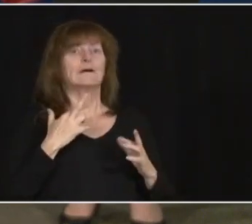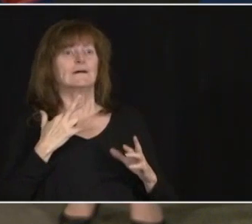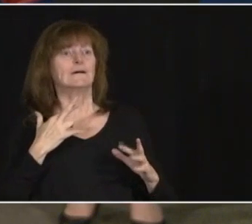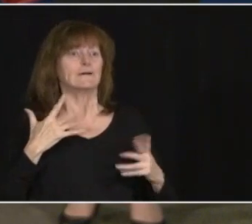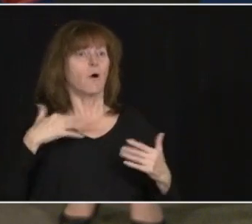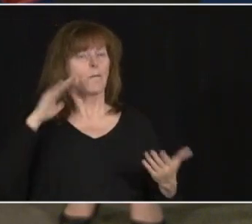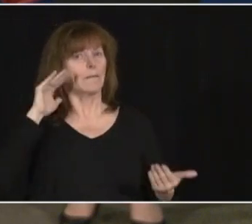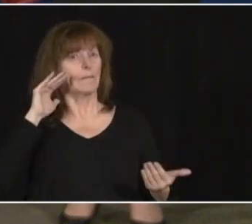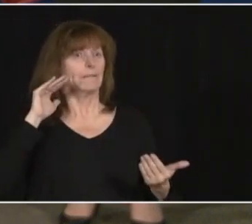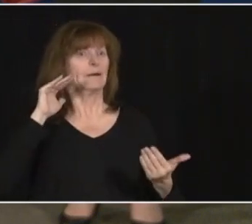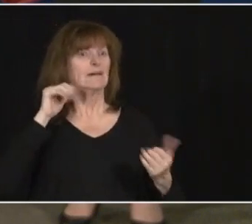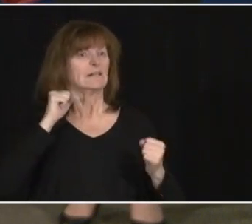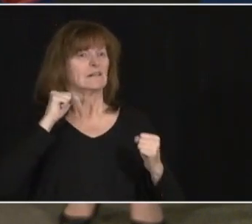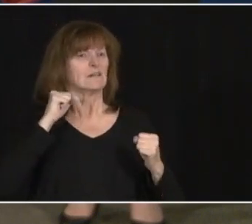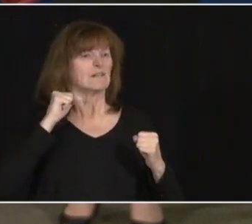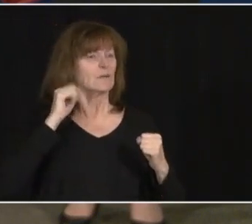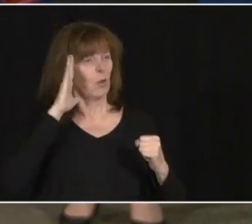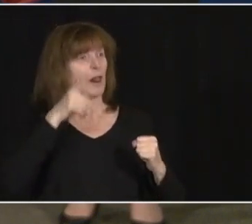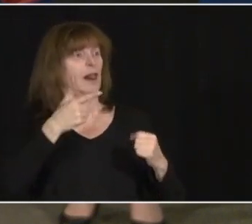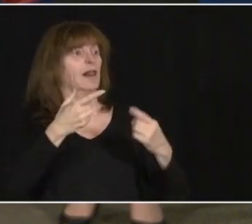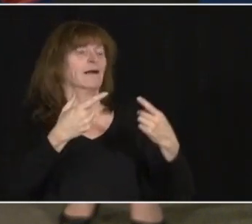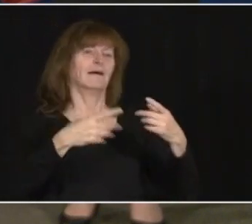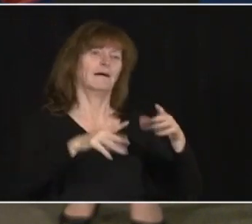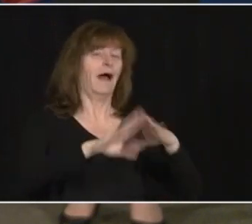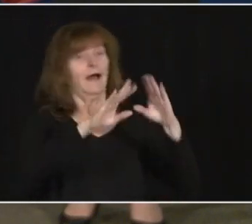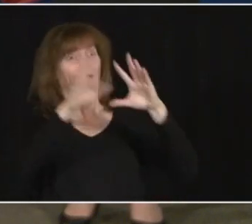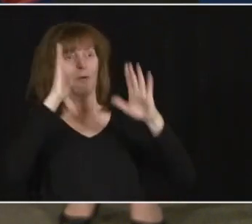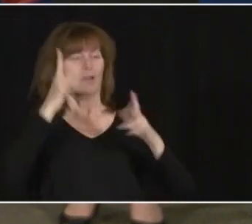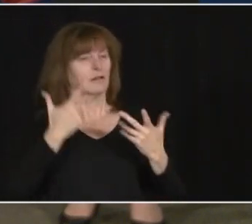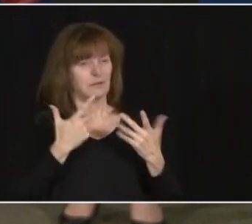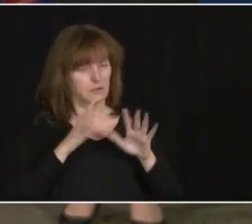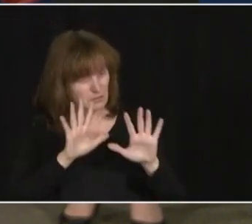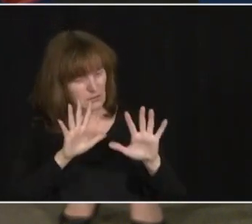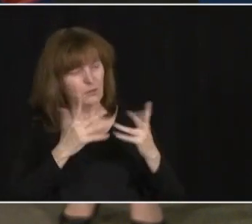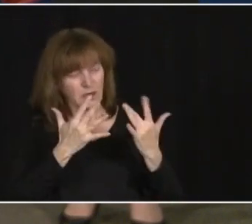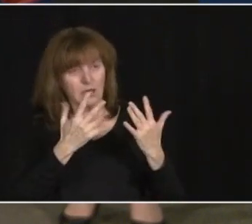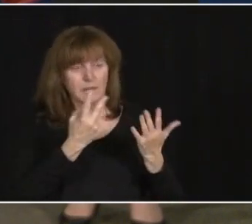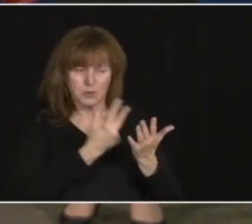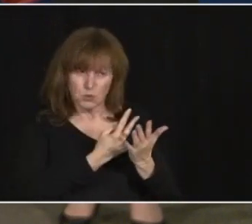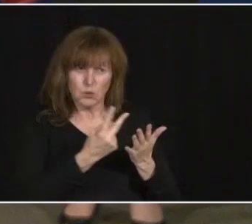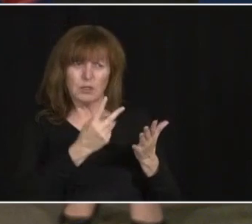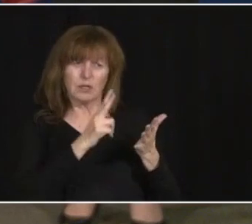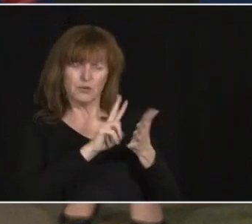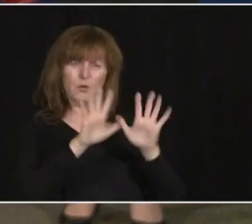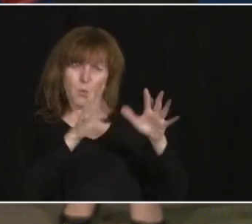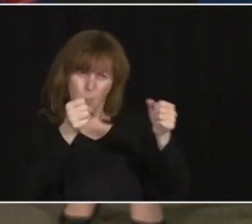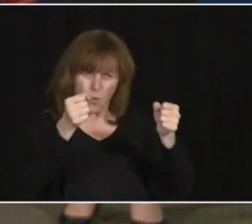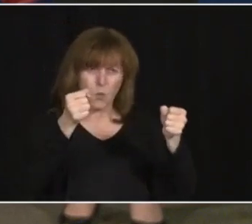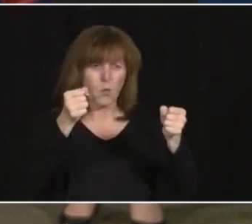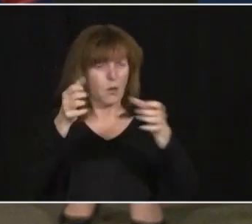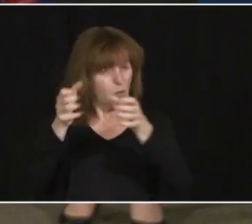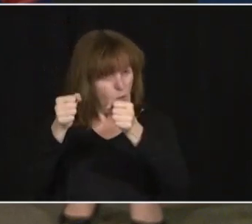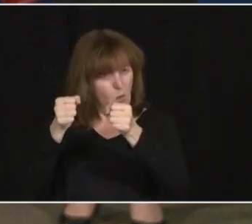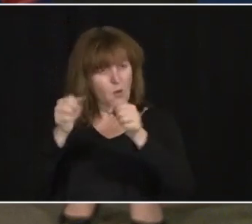just want people just over the next couple of weeks hang in there. Continue social distancing. Continue